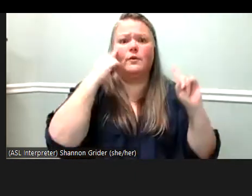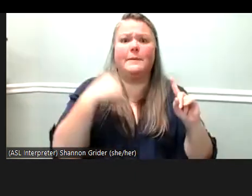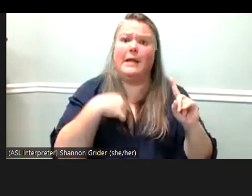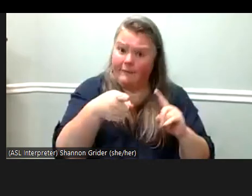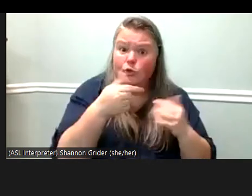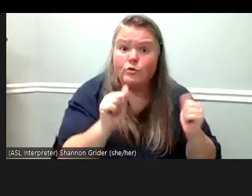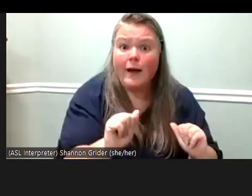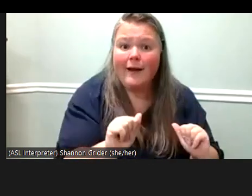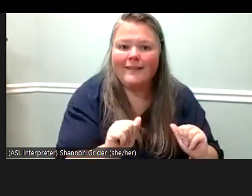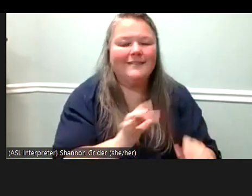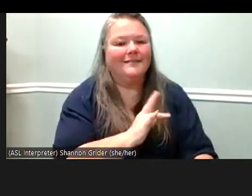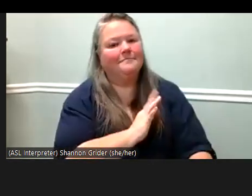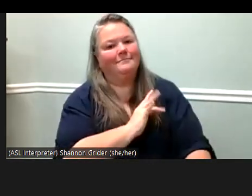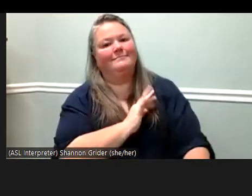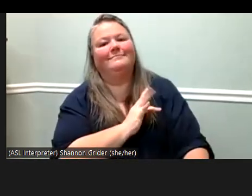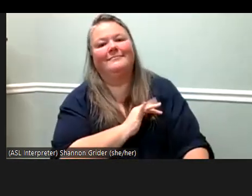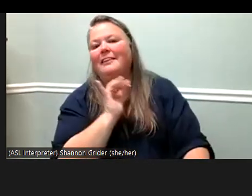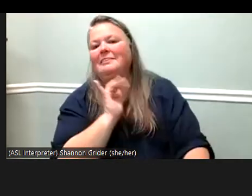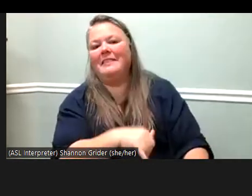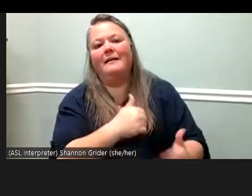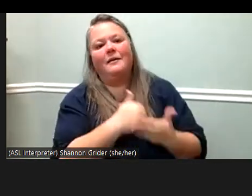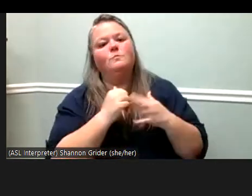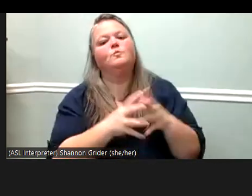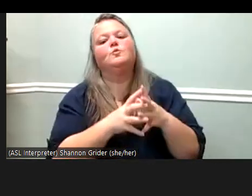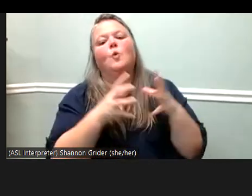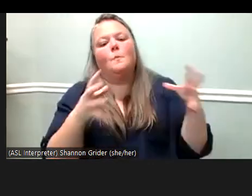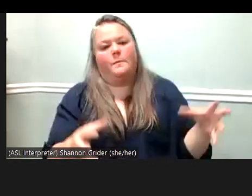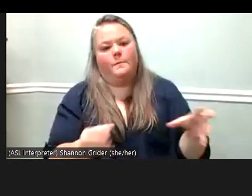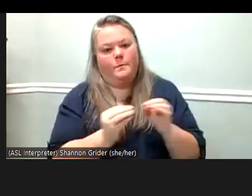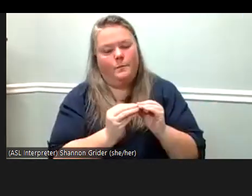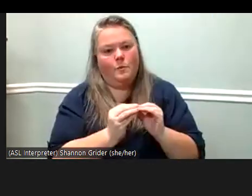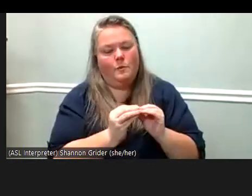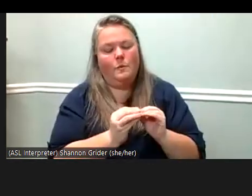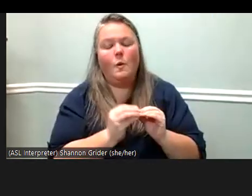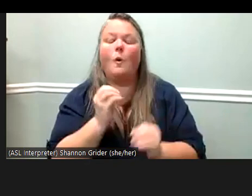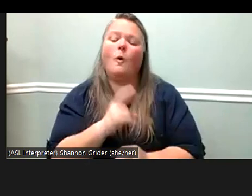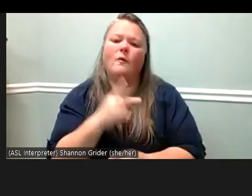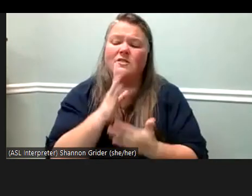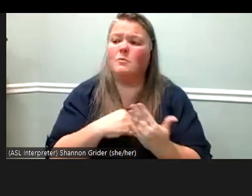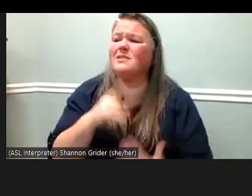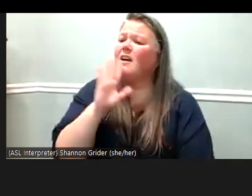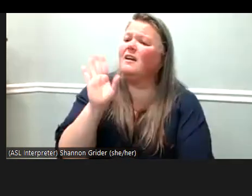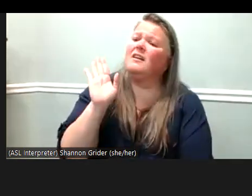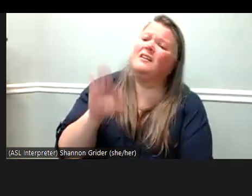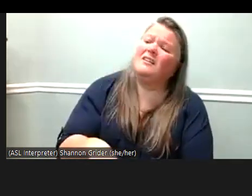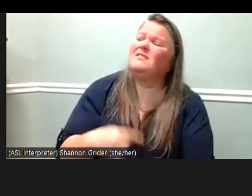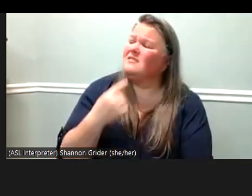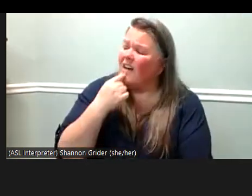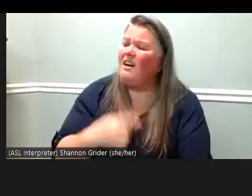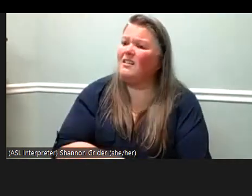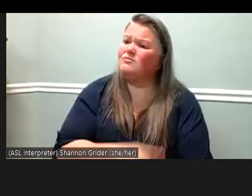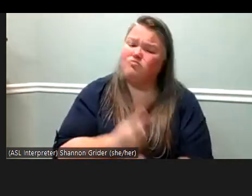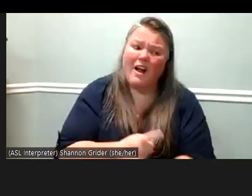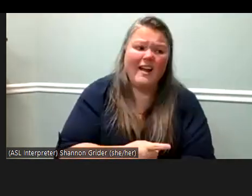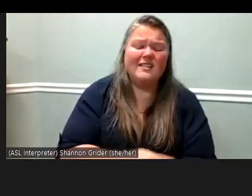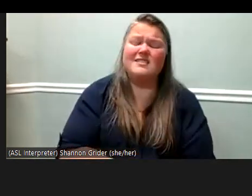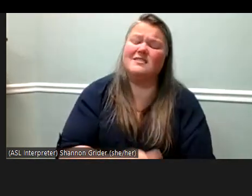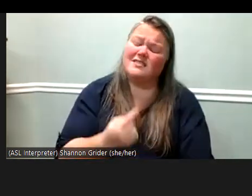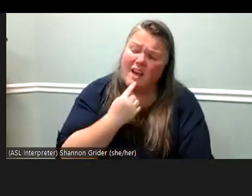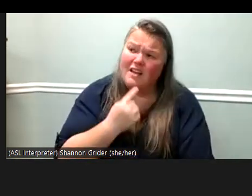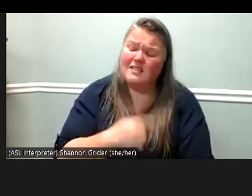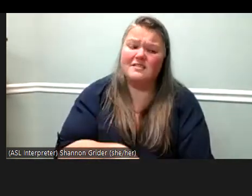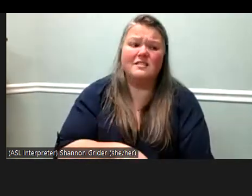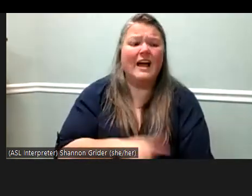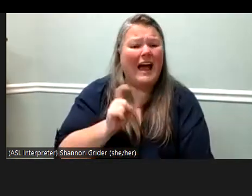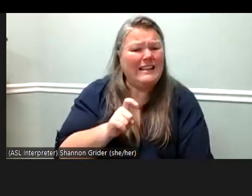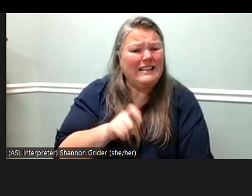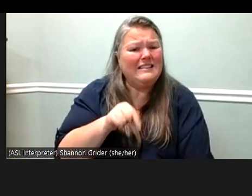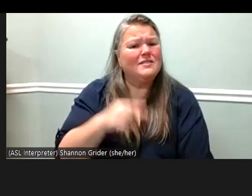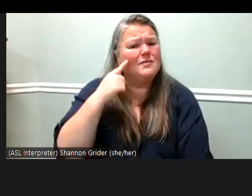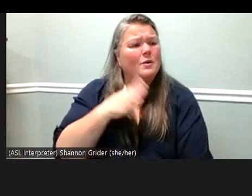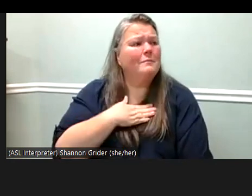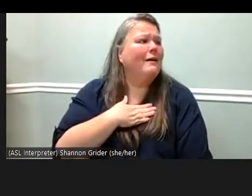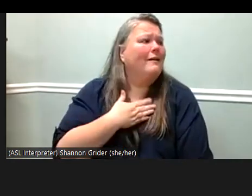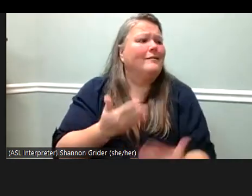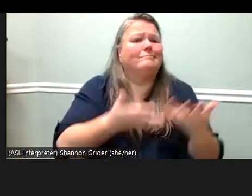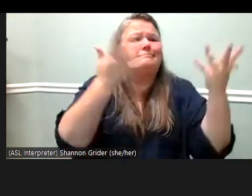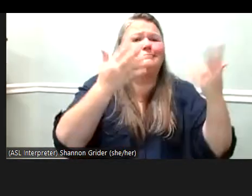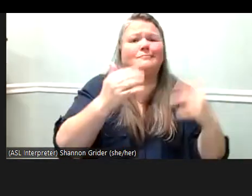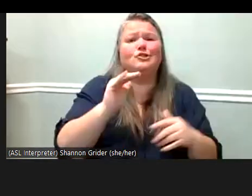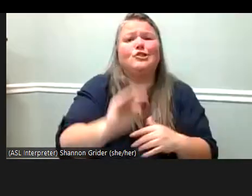I'M SO GRATEFUL FOR THEM, SO GRATEFUL, BUT IT'S ENTIRELY ANOTHER THING FOR A PERSON WHO FACES THE SAME CHALLENGES I DO EVERY SINGLE DAY TO THEN SAY, OH, THIS JUST